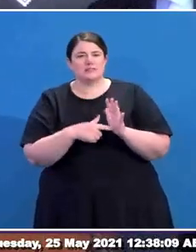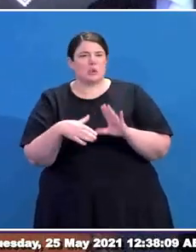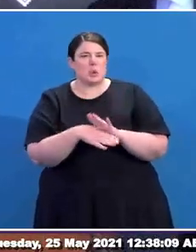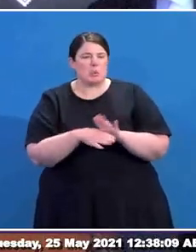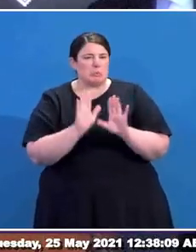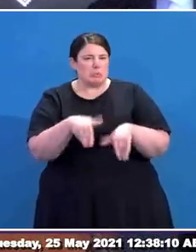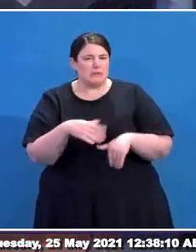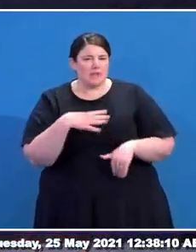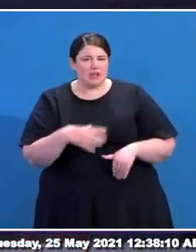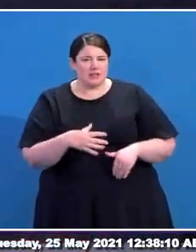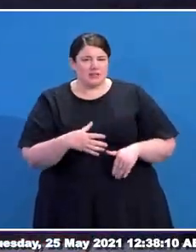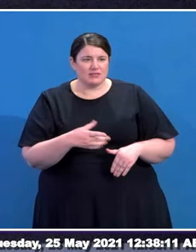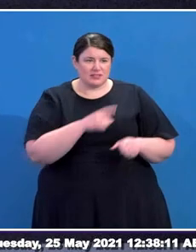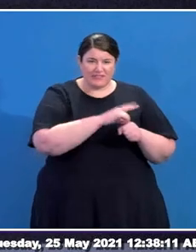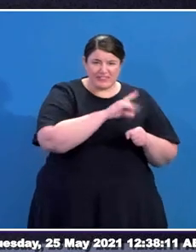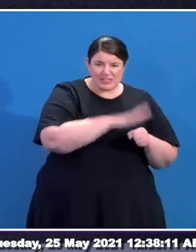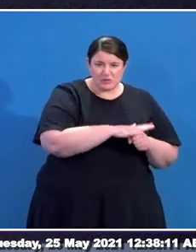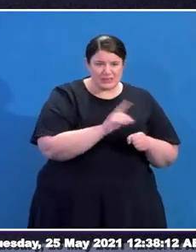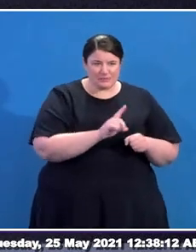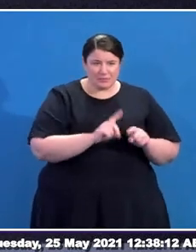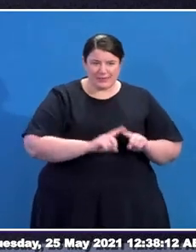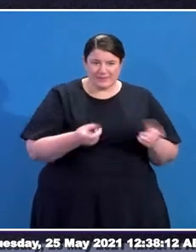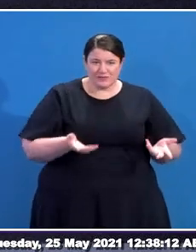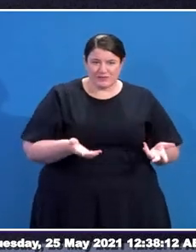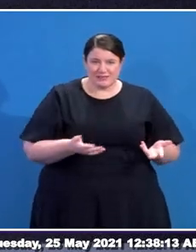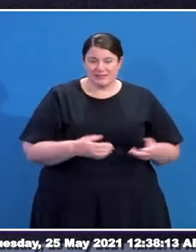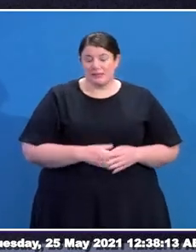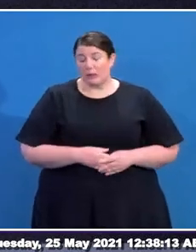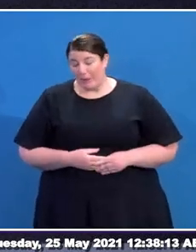between a fizzy drink or not fizzy? Sugary foods.